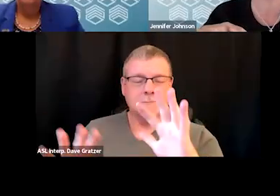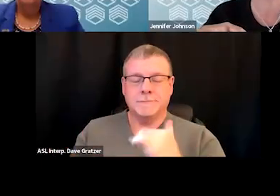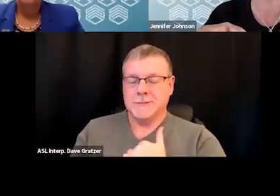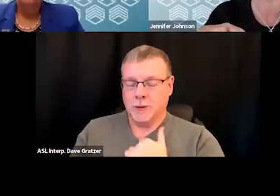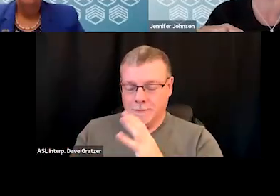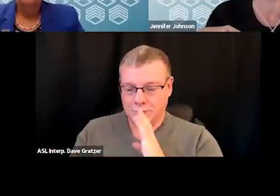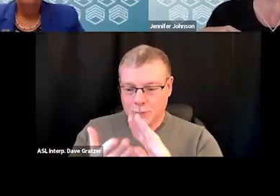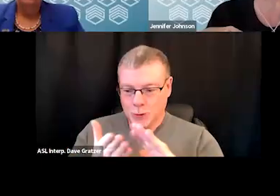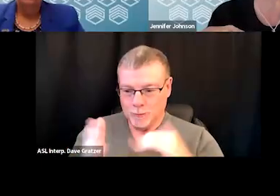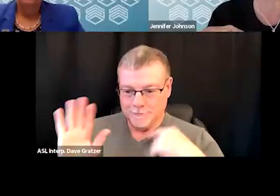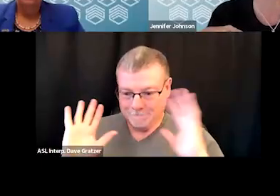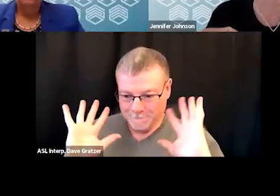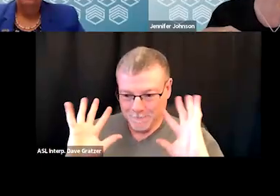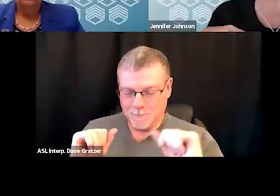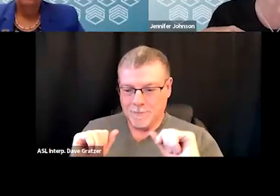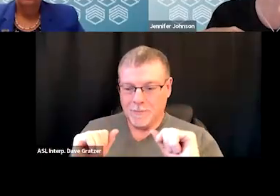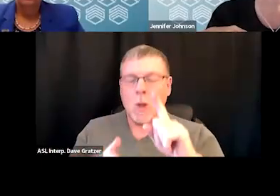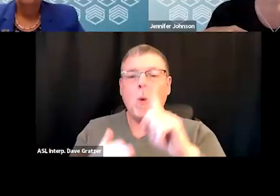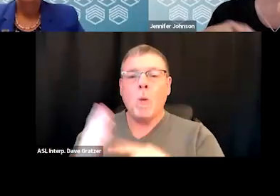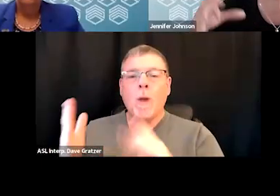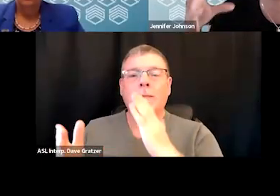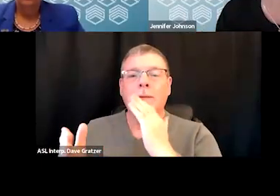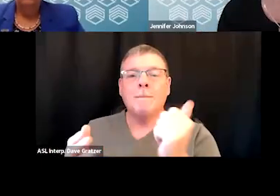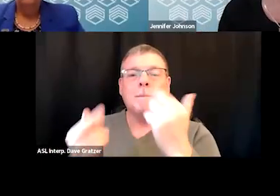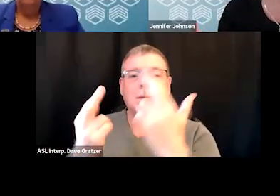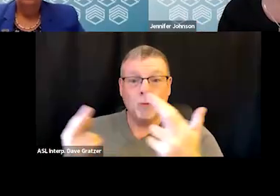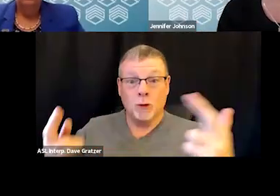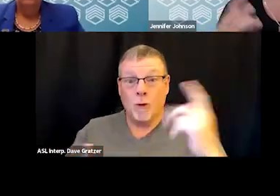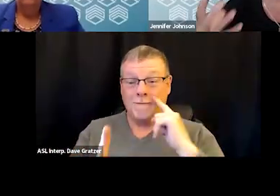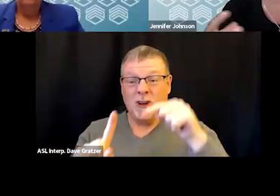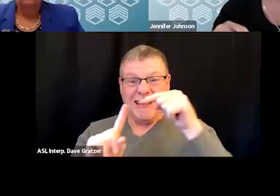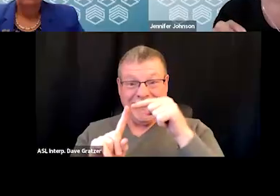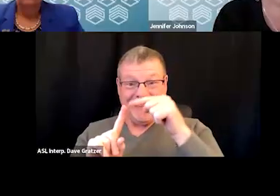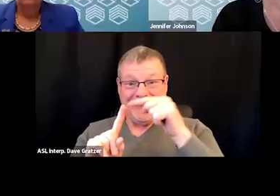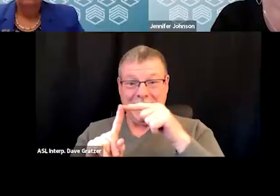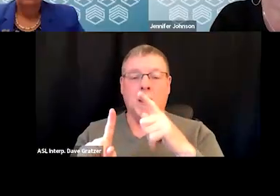Excuse me. Where, what are the best resources for this person that is in front of me?